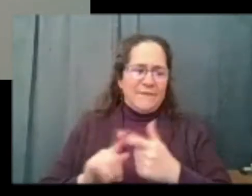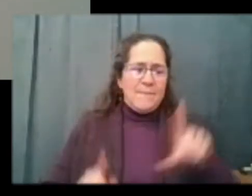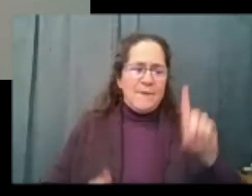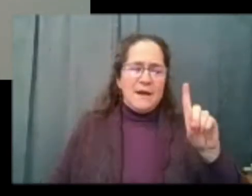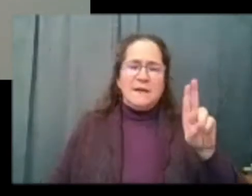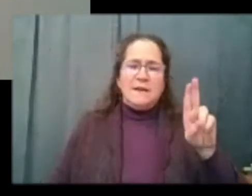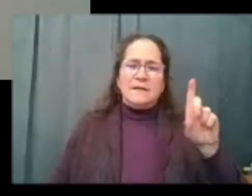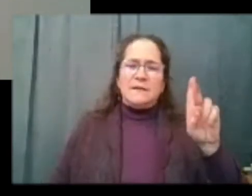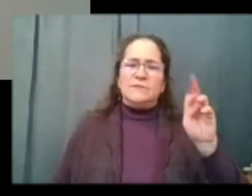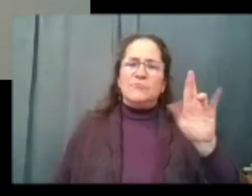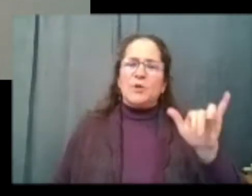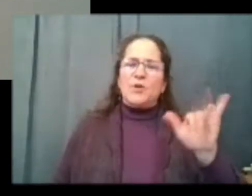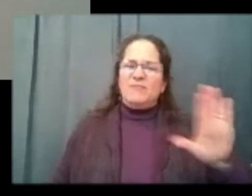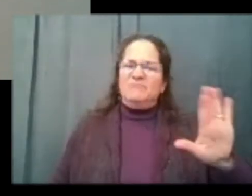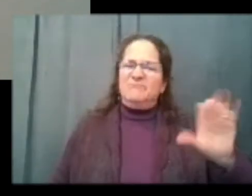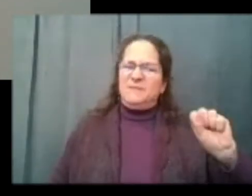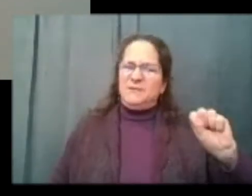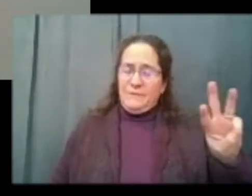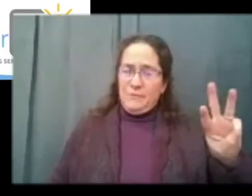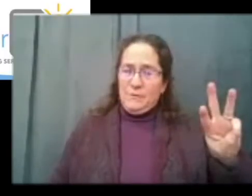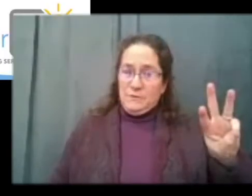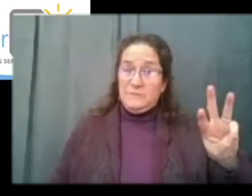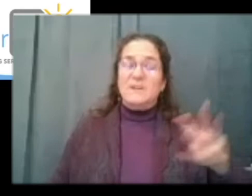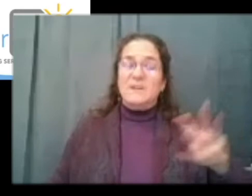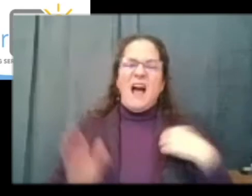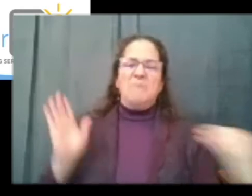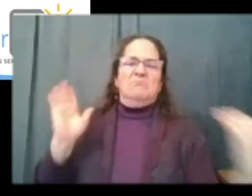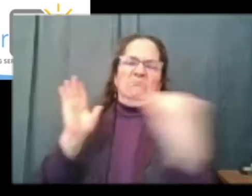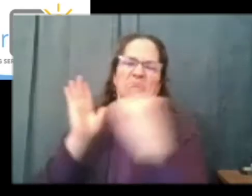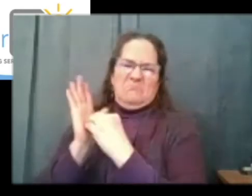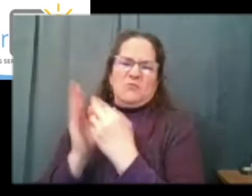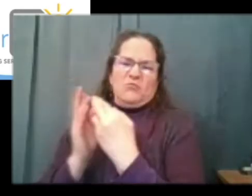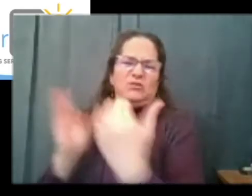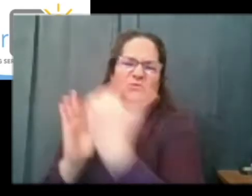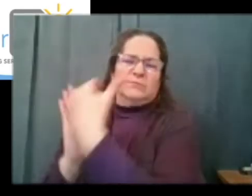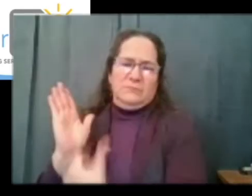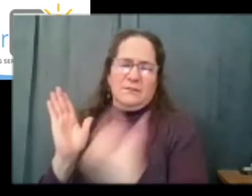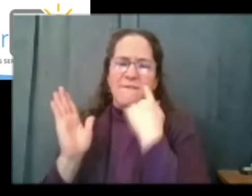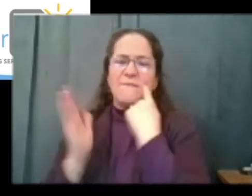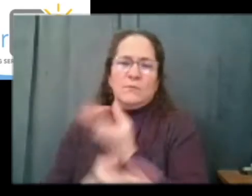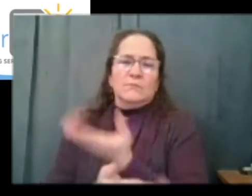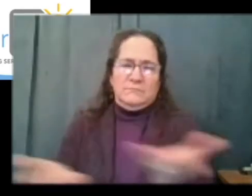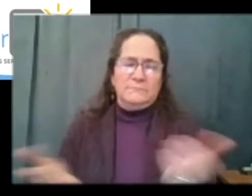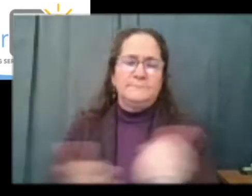that doesn't already know how to do that. Students with visual impairment might also